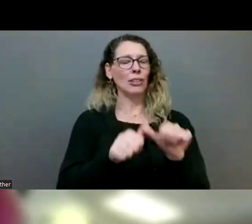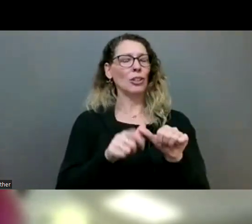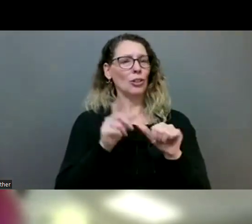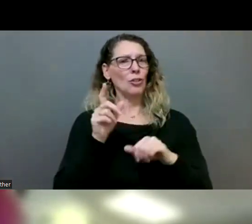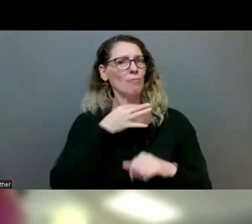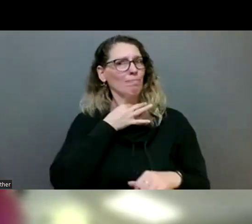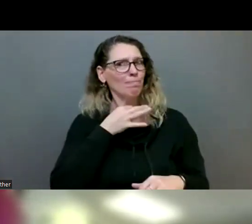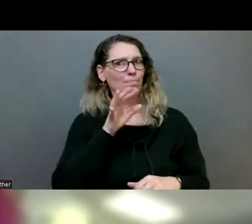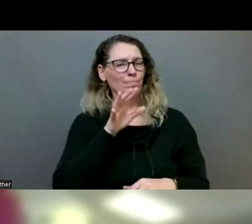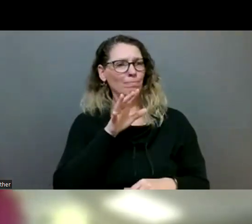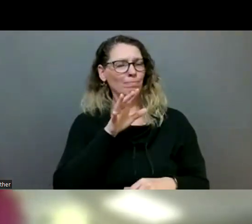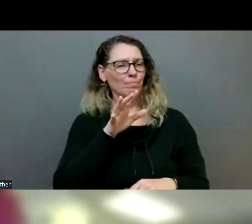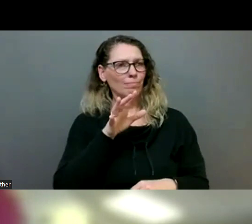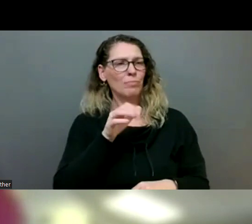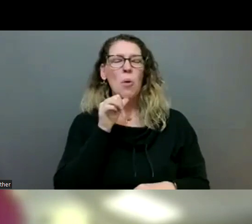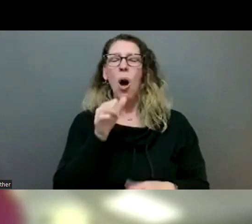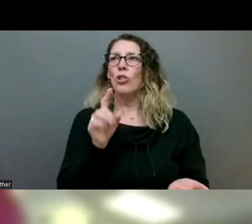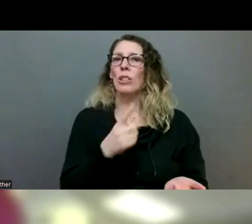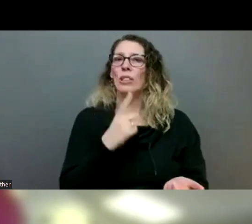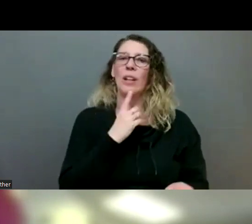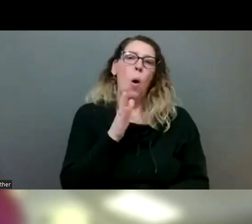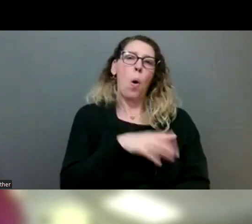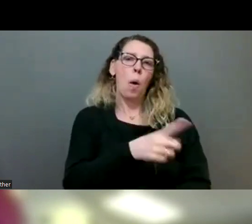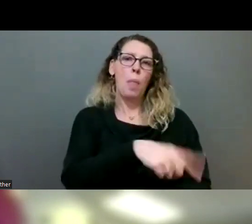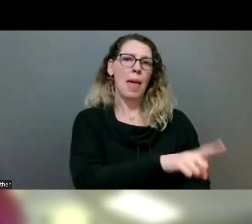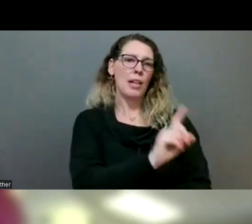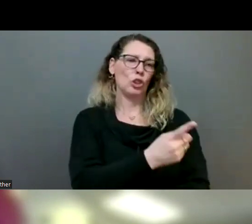continuing to not just say hey they just need to be, they need to be in the